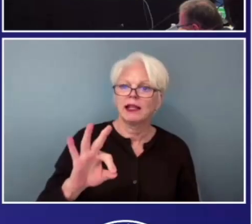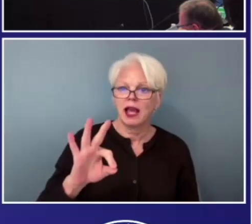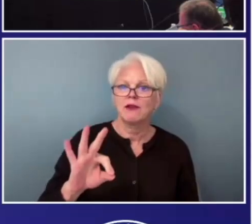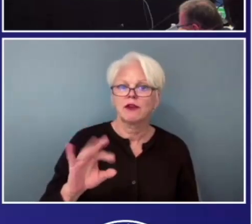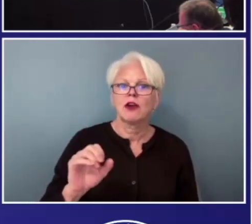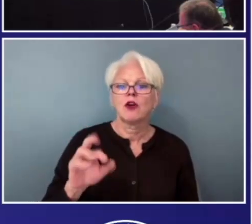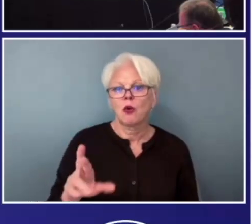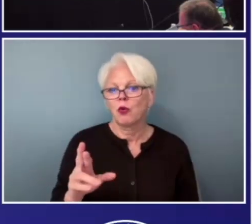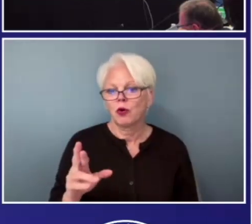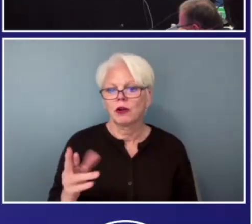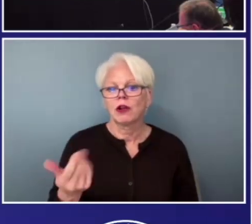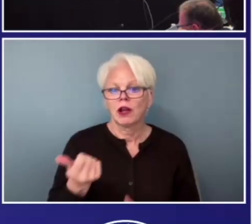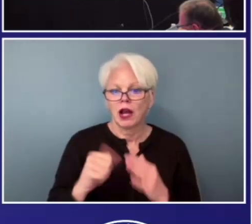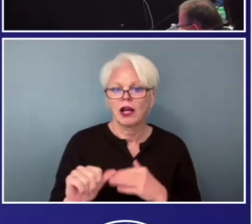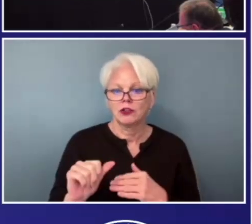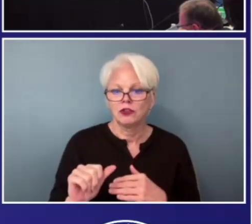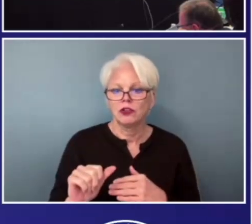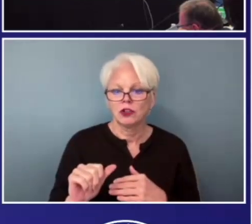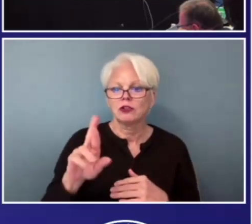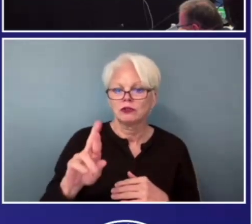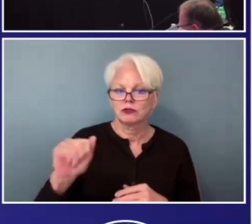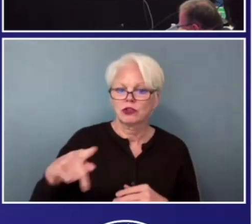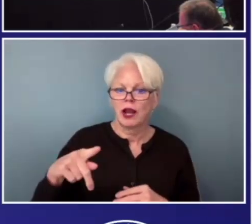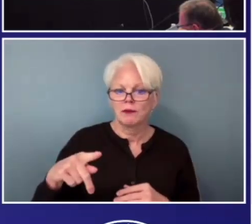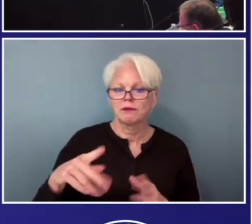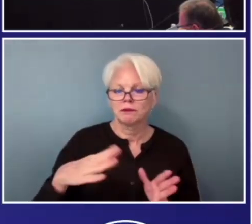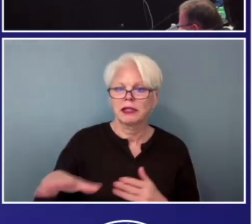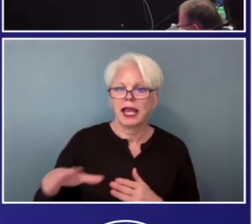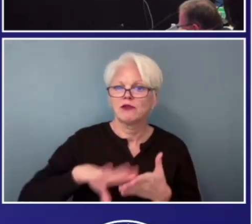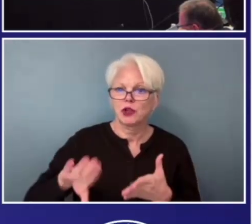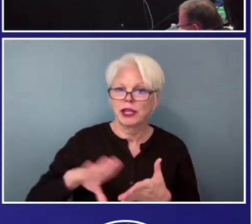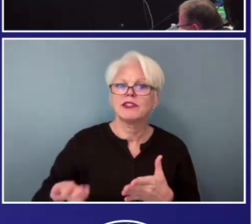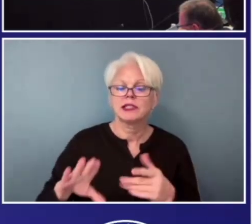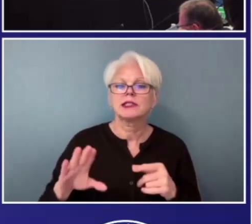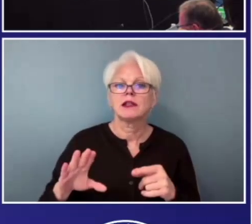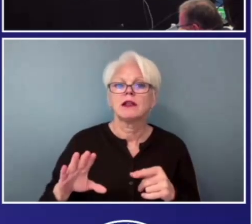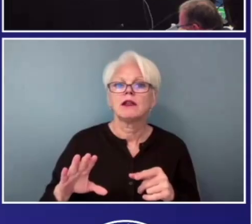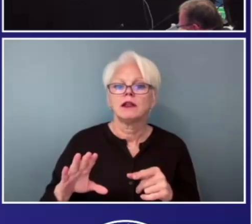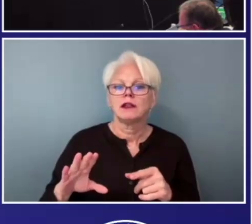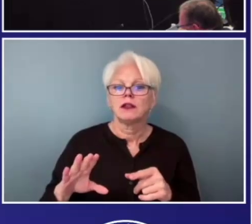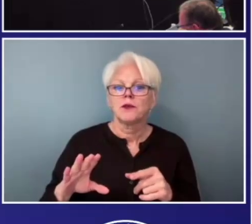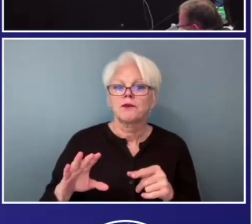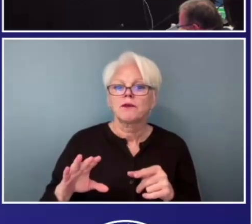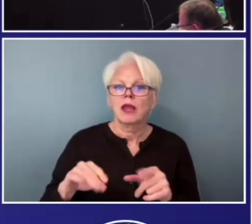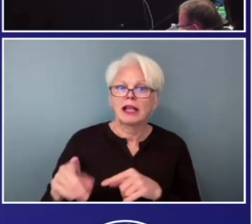under the Repayment Assistance Plan forgiveness as they -- as we go through the months.